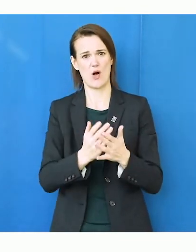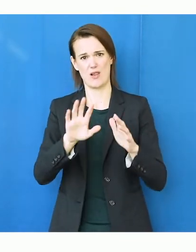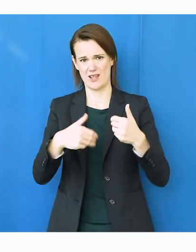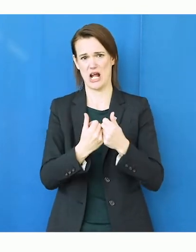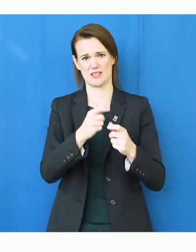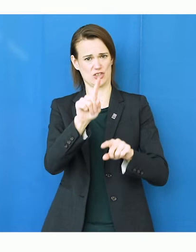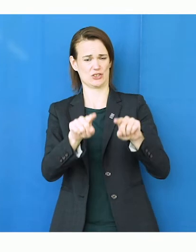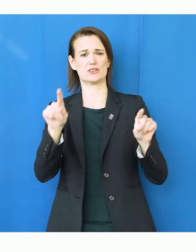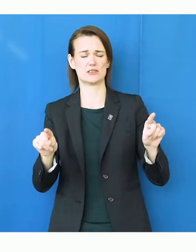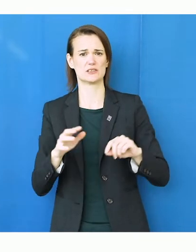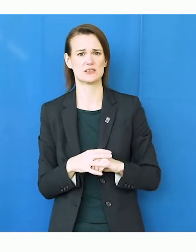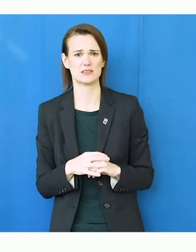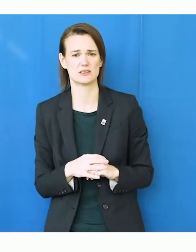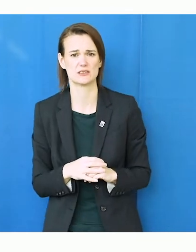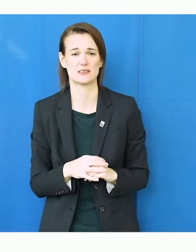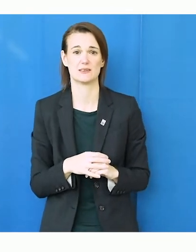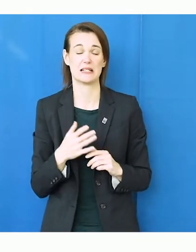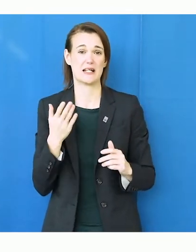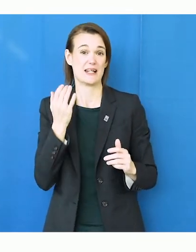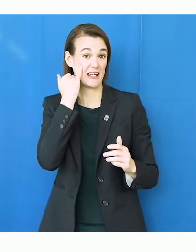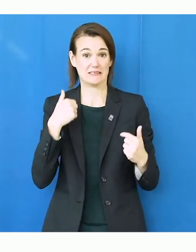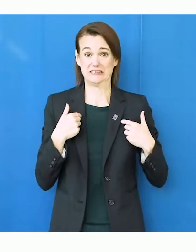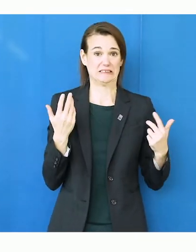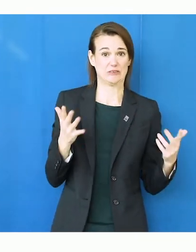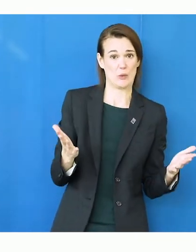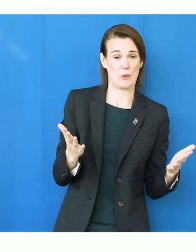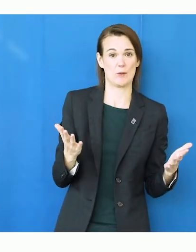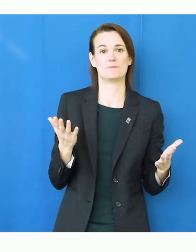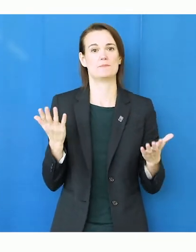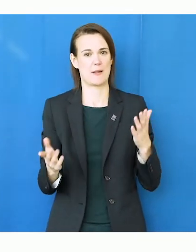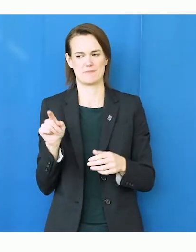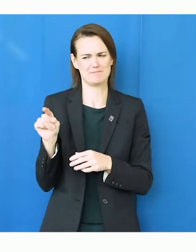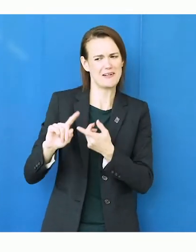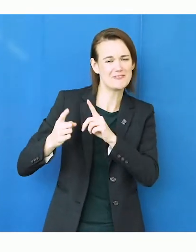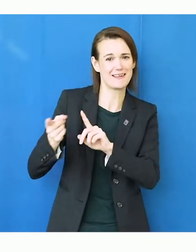You may not have the solution but your colleague at the workplace may. You cannot change the world alone.